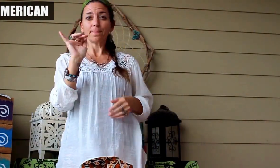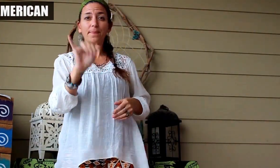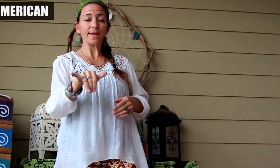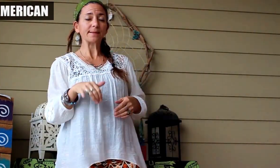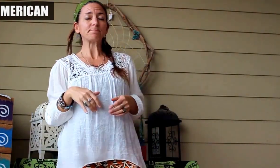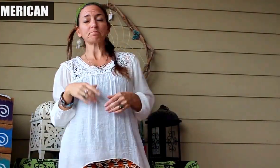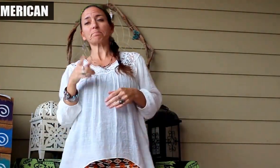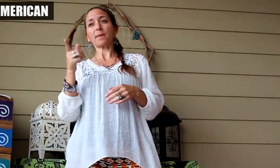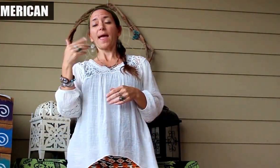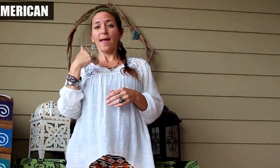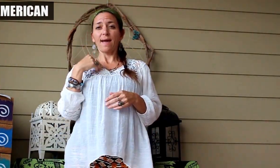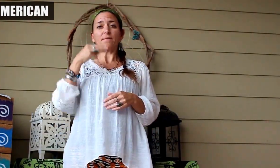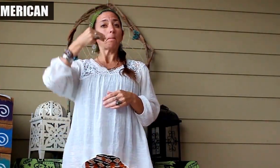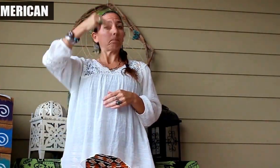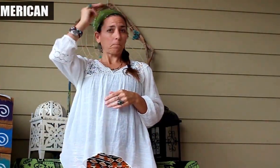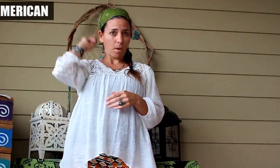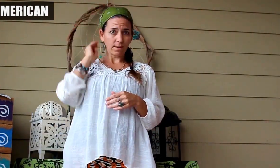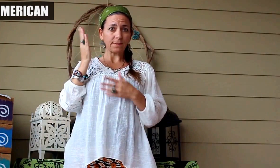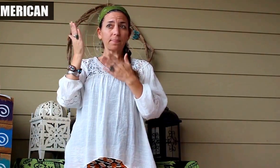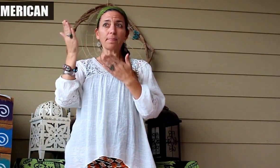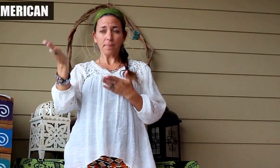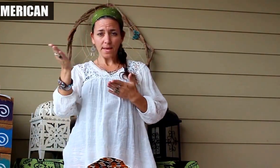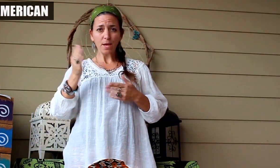They have monks there.